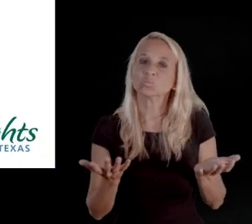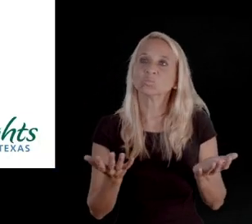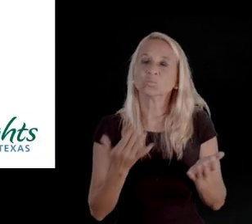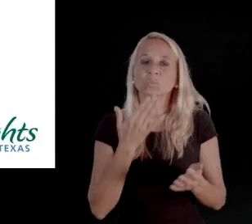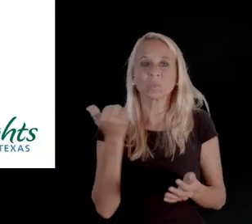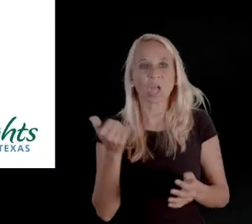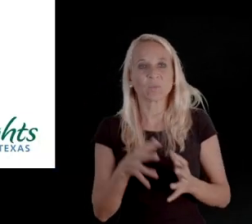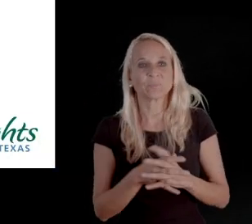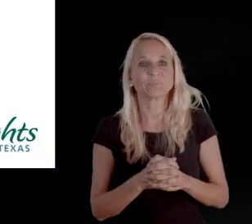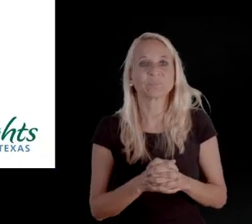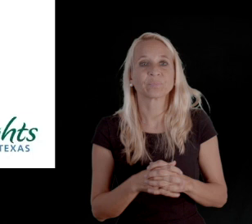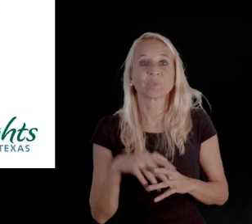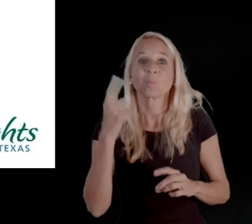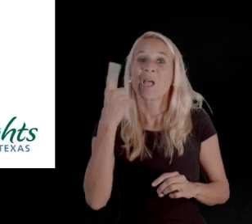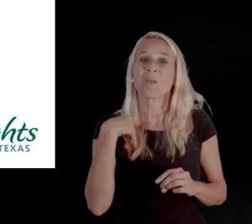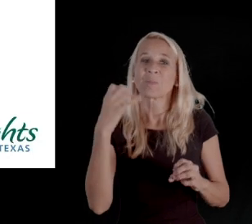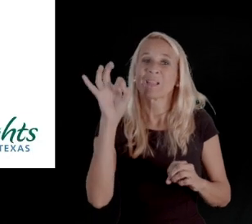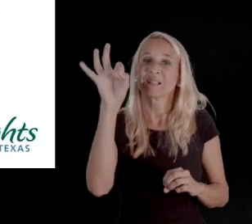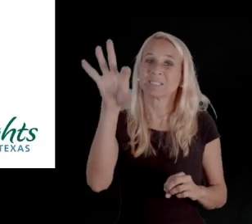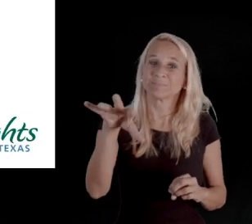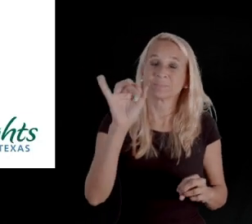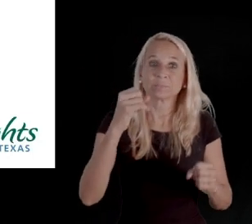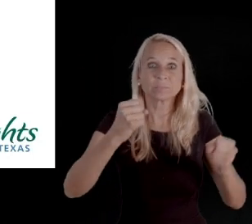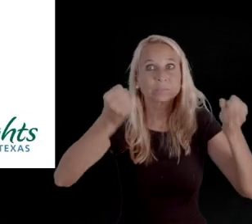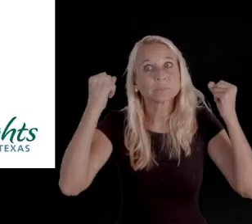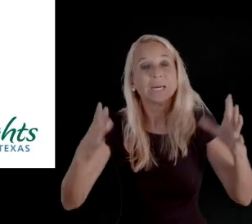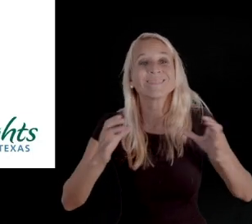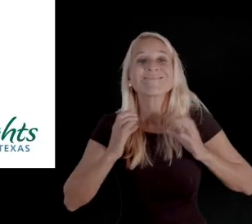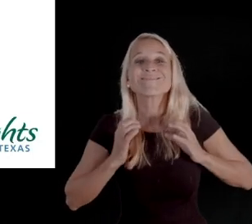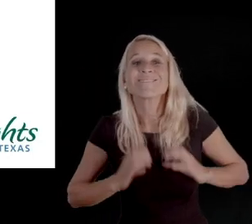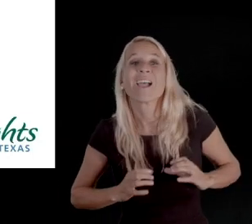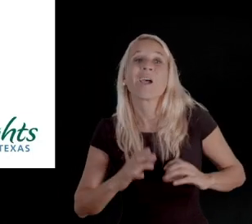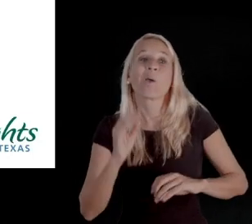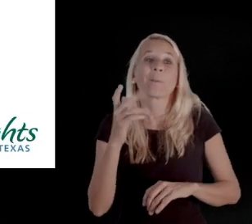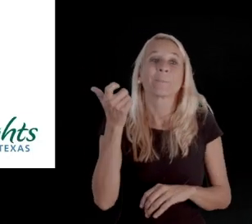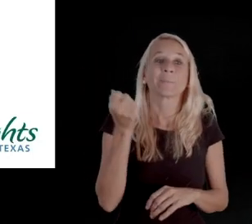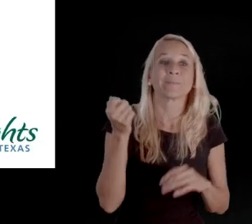One of the things that we want to talk about, and a lot of clients, a lot of beneficiaries have questions about is there is